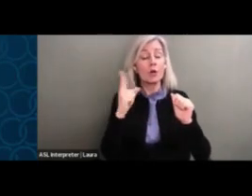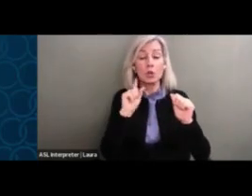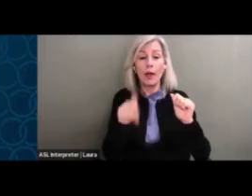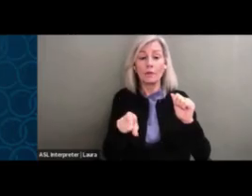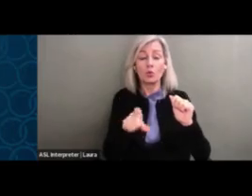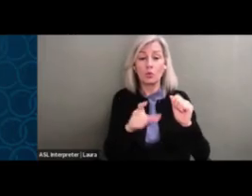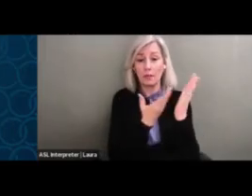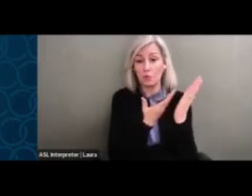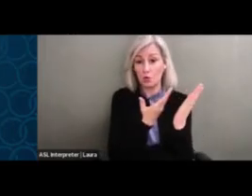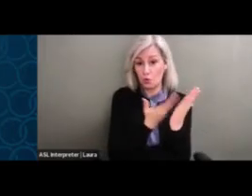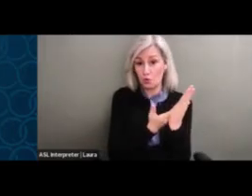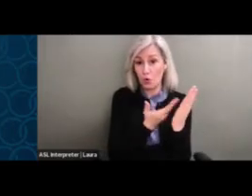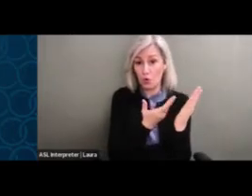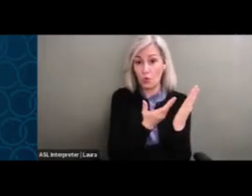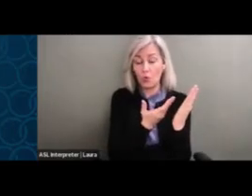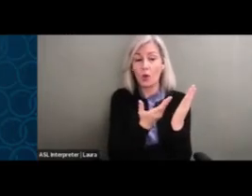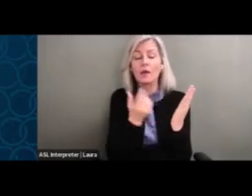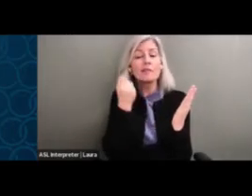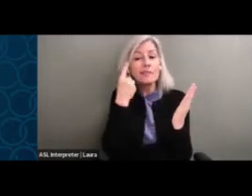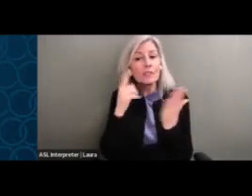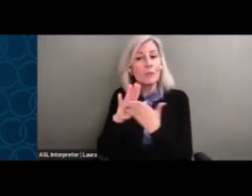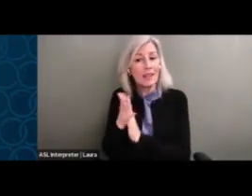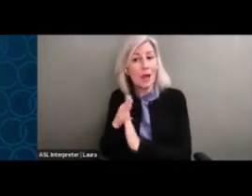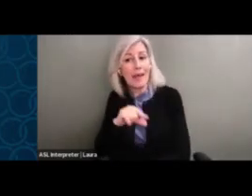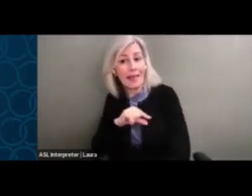in states that took up the ACA expansion option.